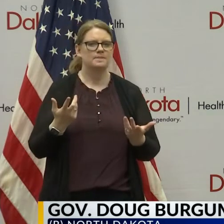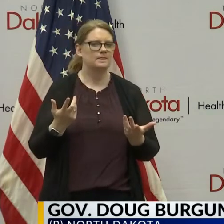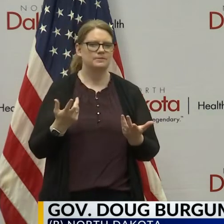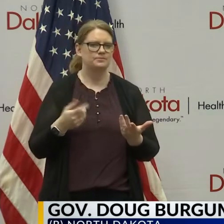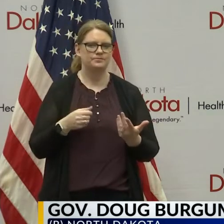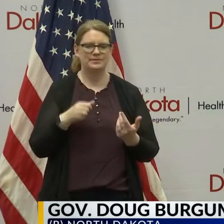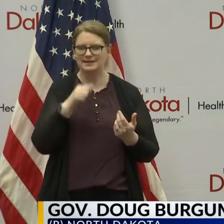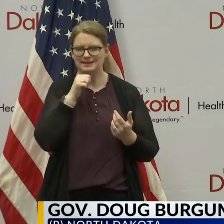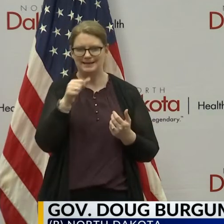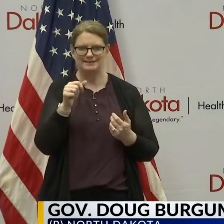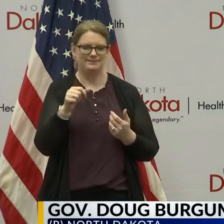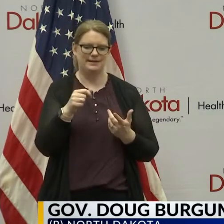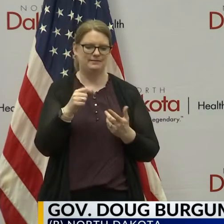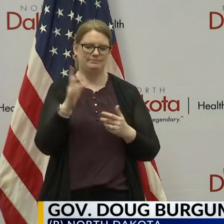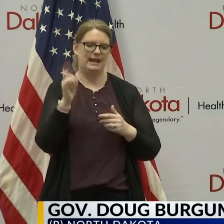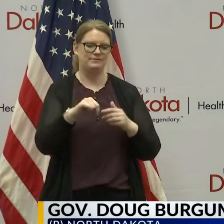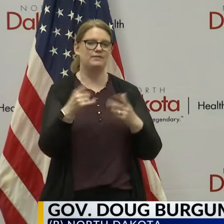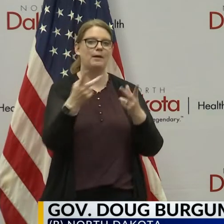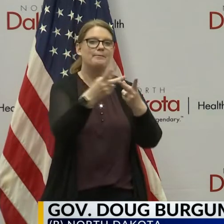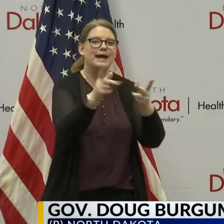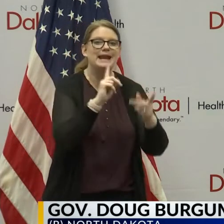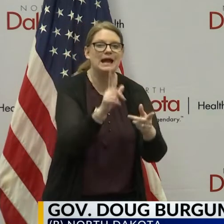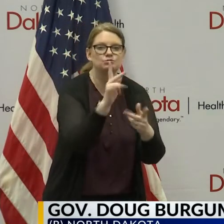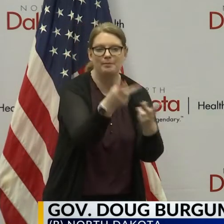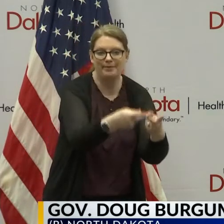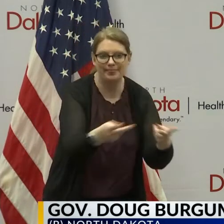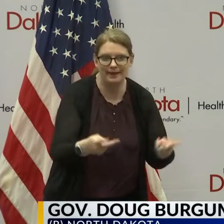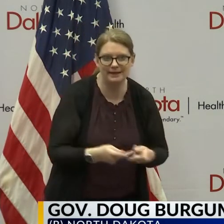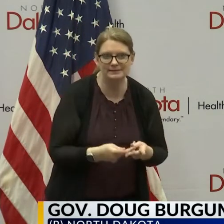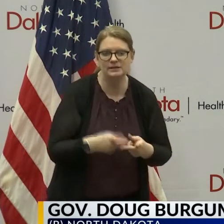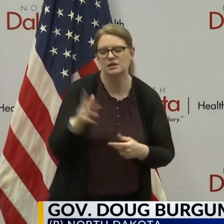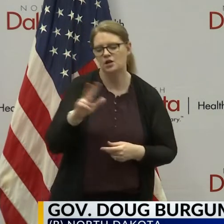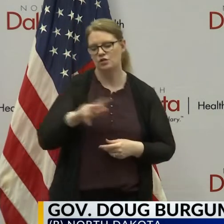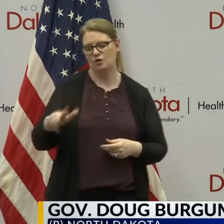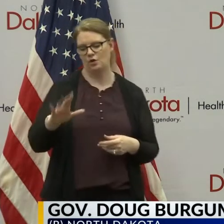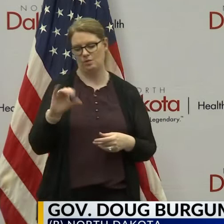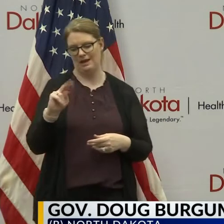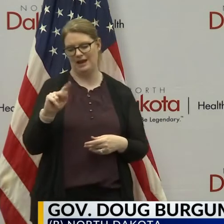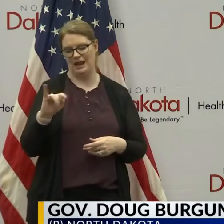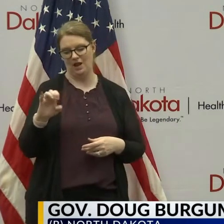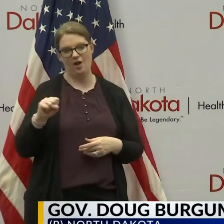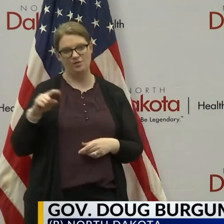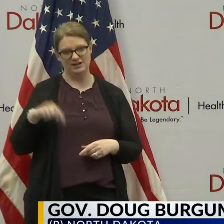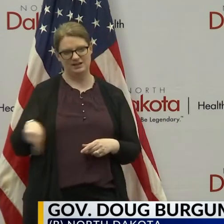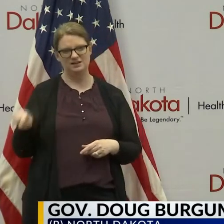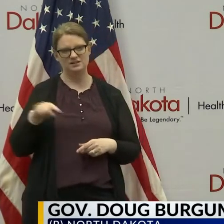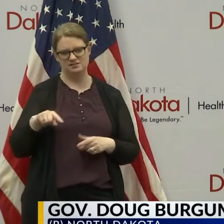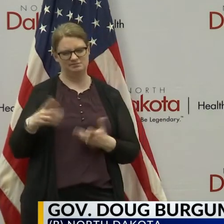THE JUNE 2020 ELECTION FOR COUNTIES AS AN OPT IN BASIS THAT WAS DONE PRIOR. YOU DID NOT HAVE TO HAVE A